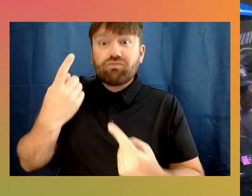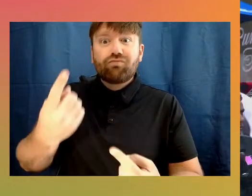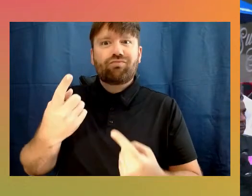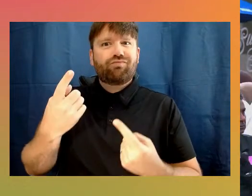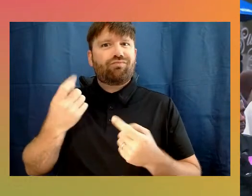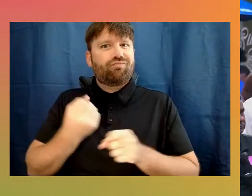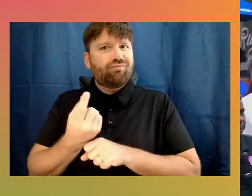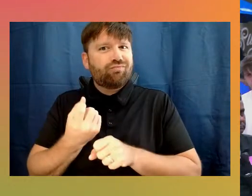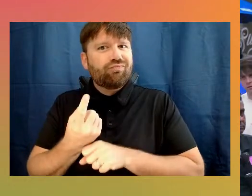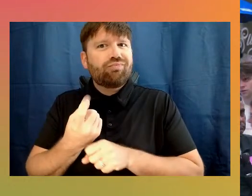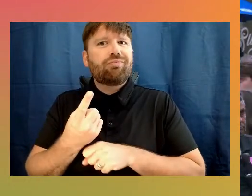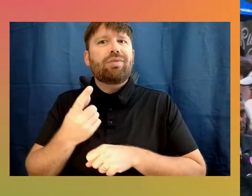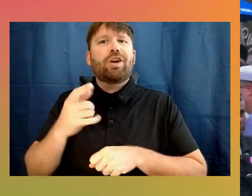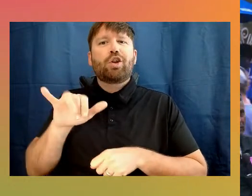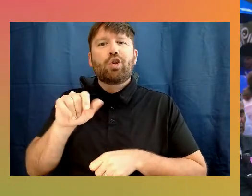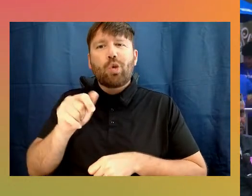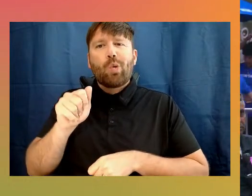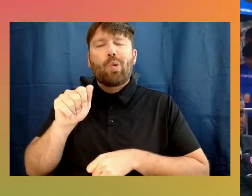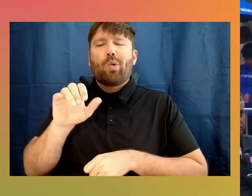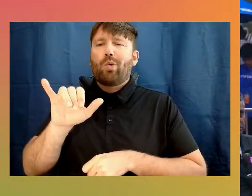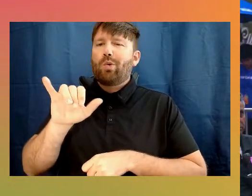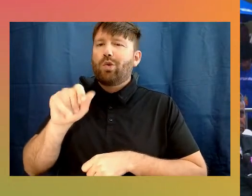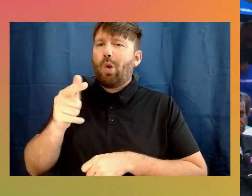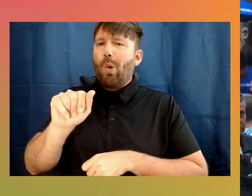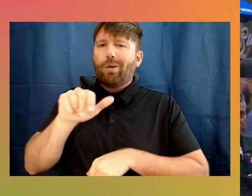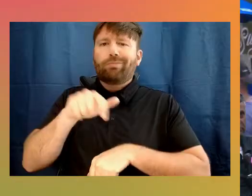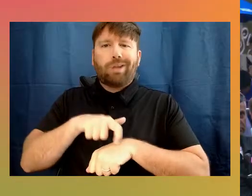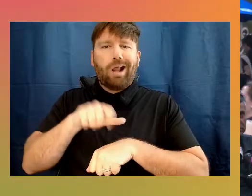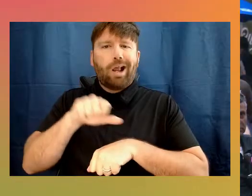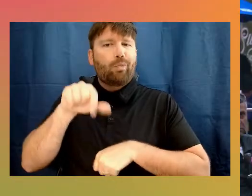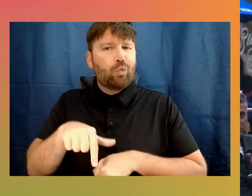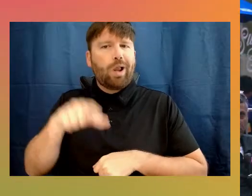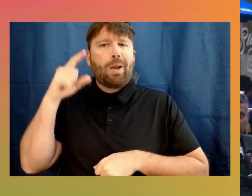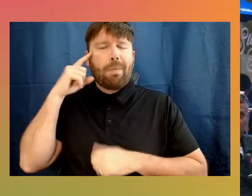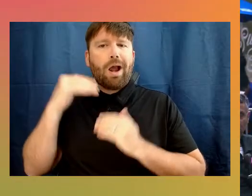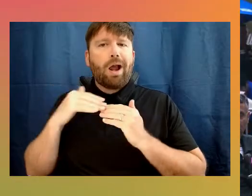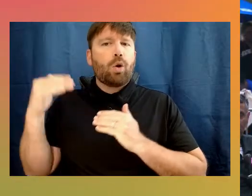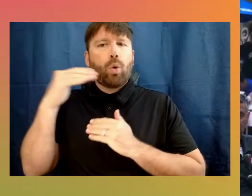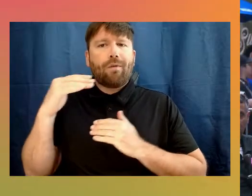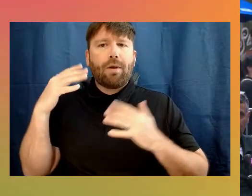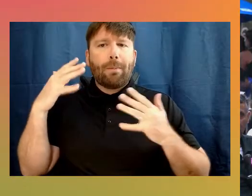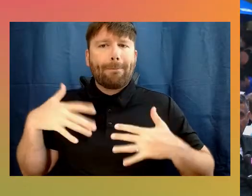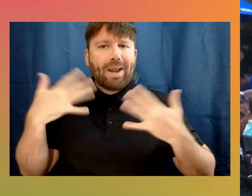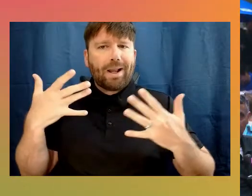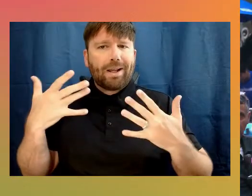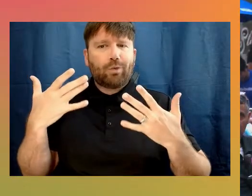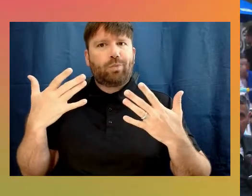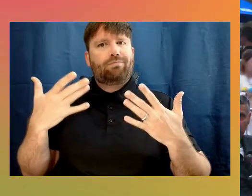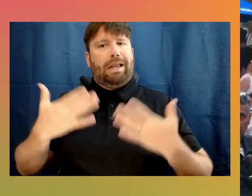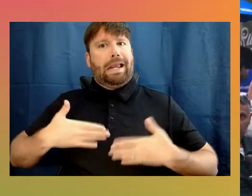THANK YOU, JOE. WELCOME TO TIMES SQUARE. WE ARE SO EXCITED TO BE